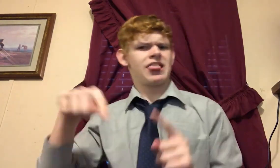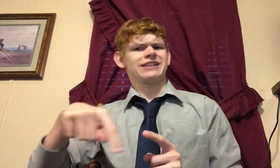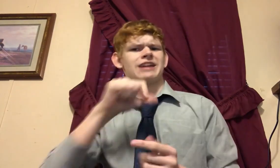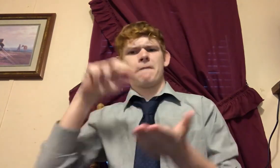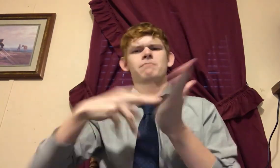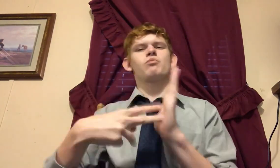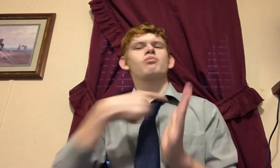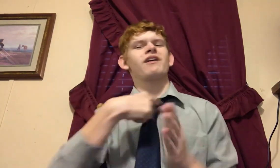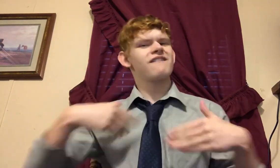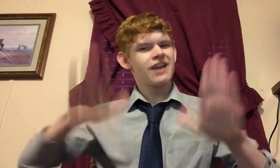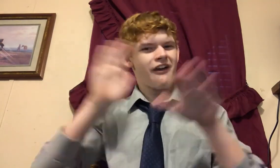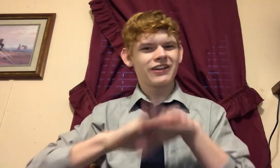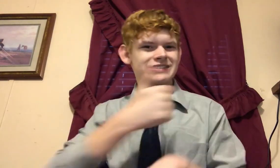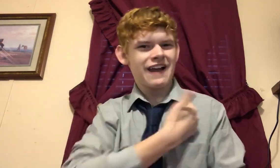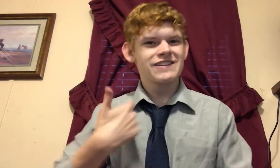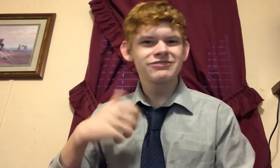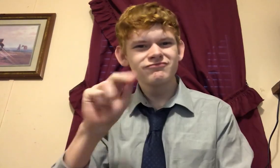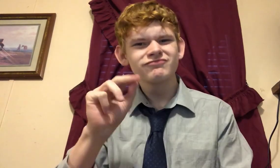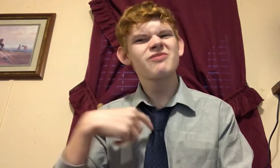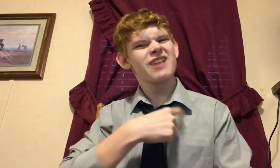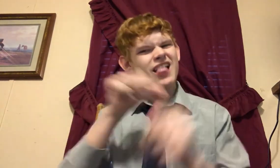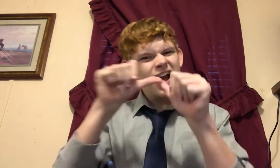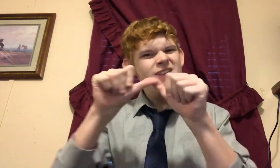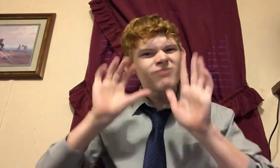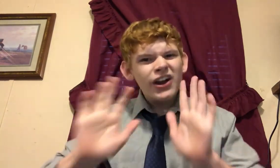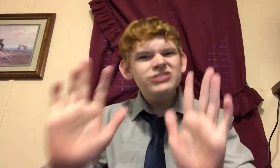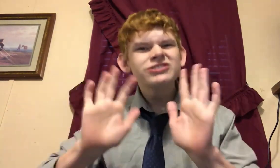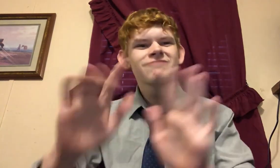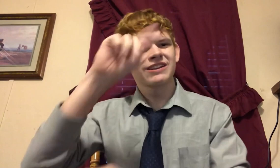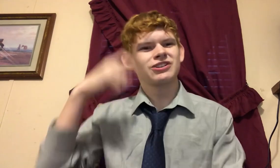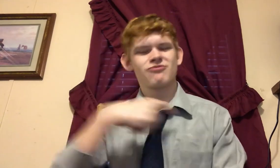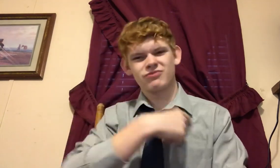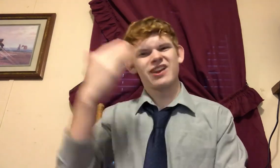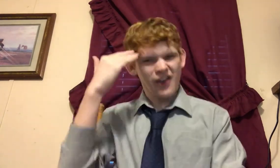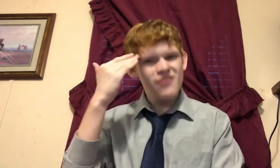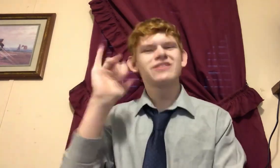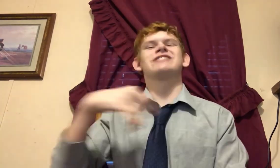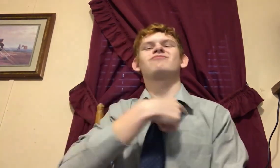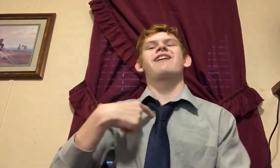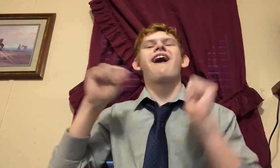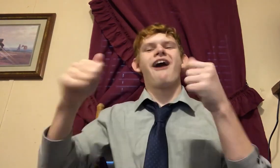But this doesn't mean we give up on ourselves. No, we keep going, keep pushing forward, because we KNOW